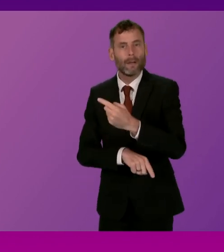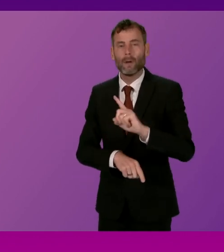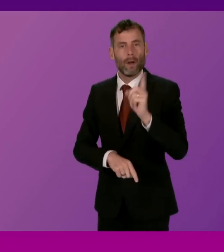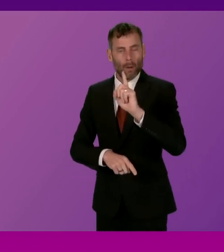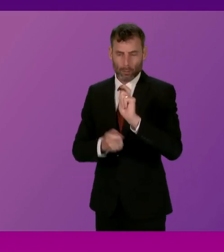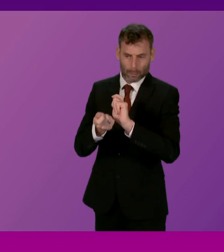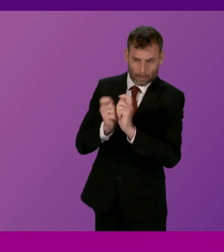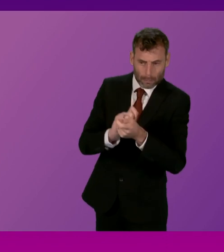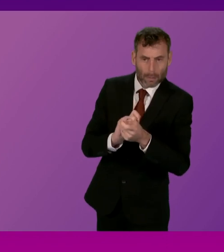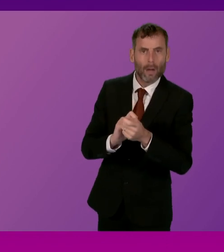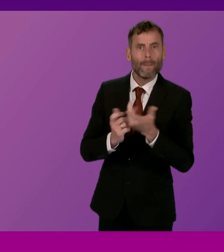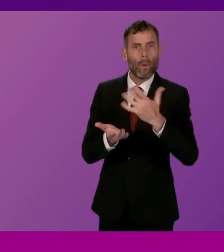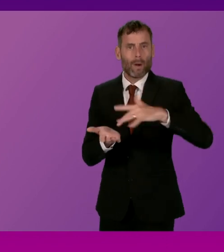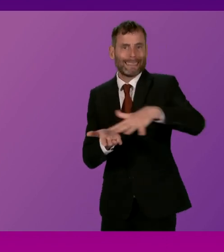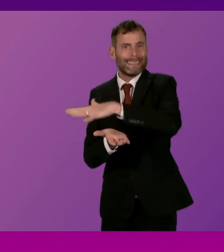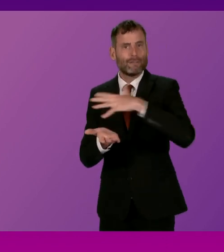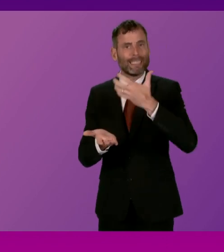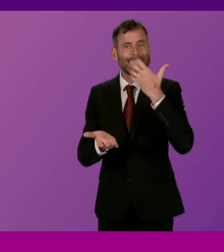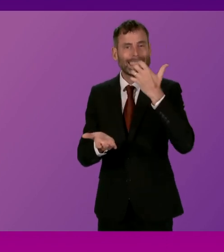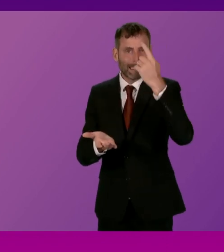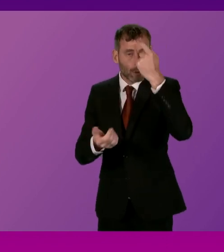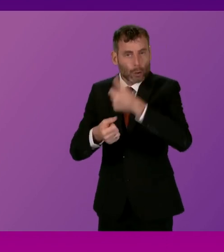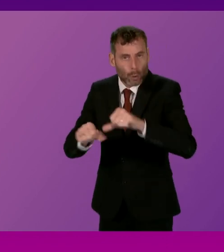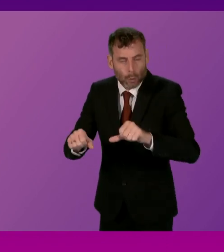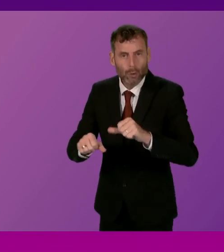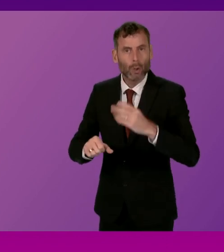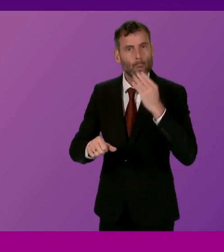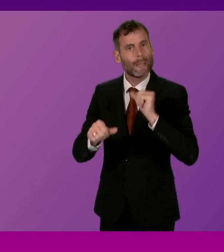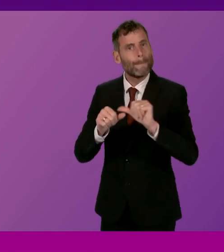solutions, centralising much of the investment and technology choices and making the process